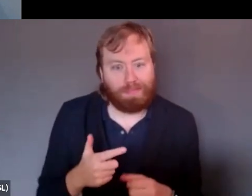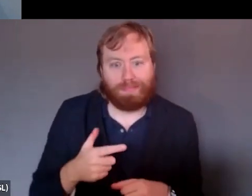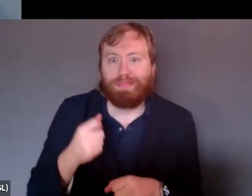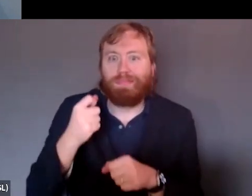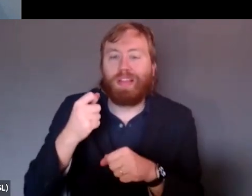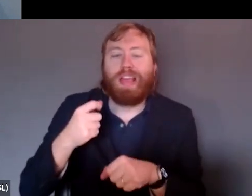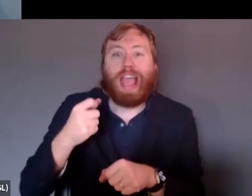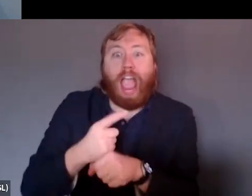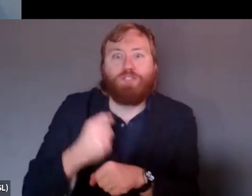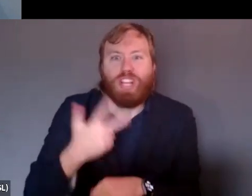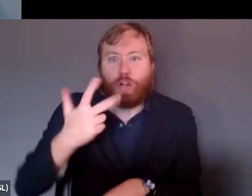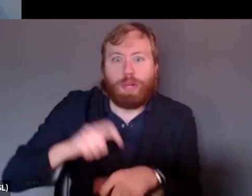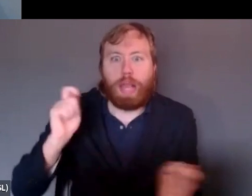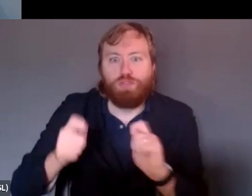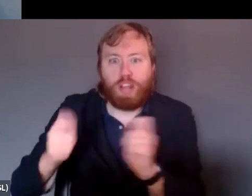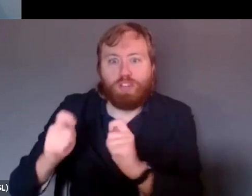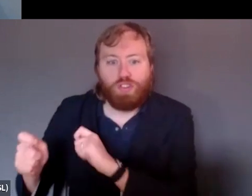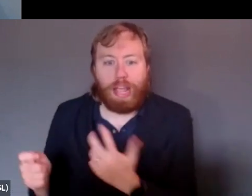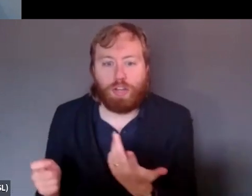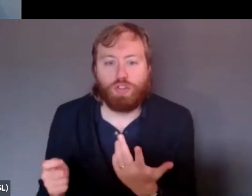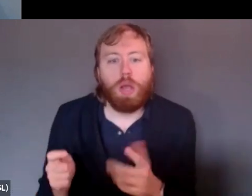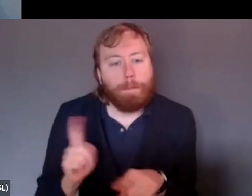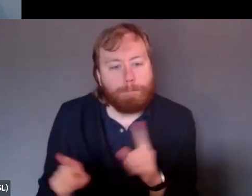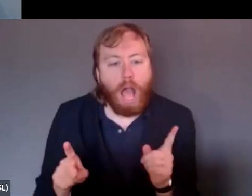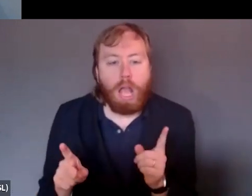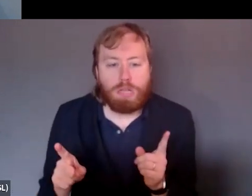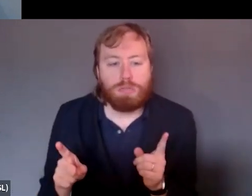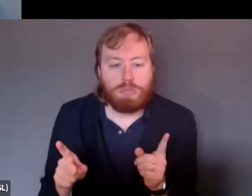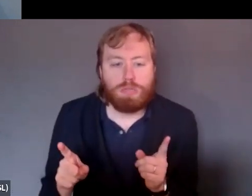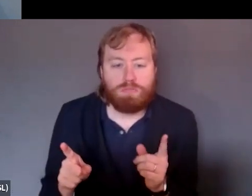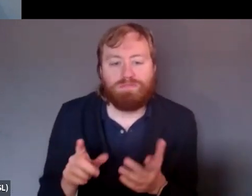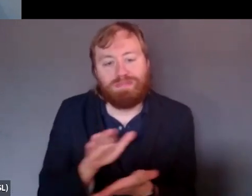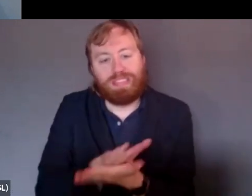and then publish it if they want to and they can immediately roll back to it at any point if they didn't like what they did.